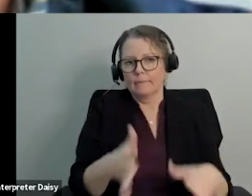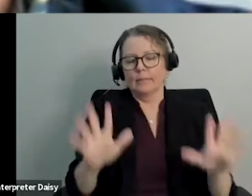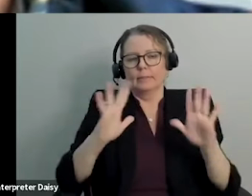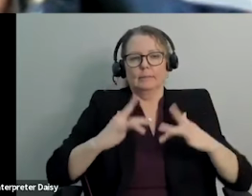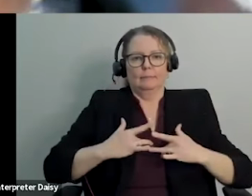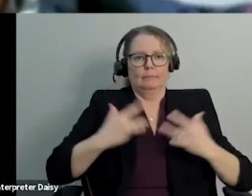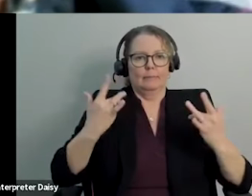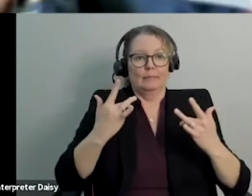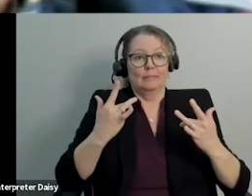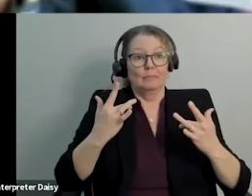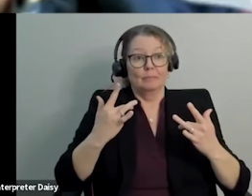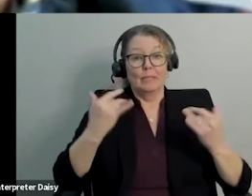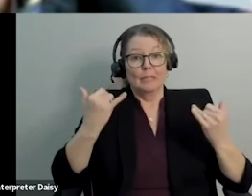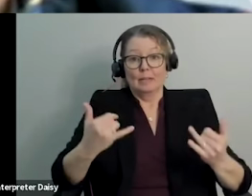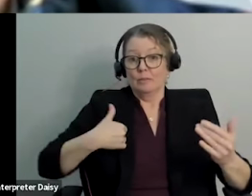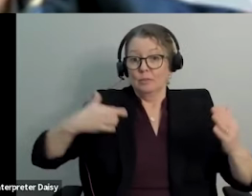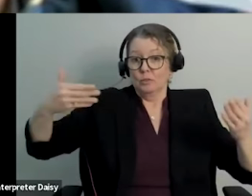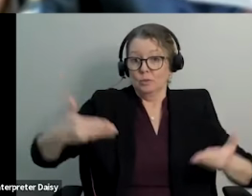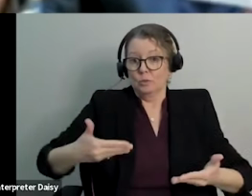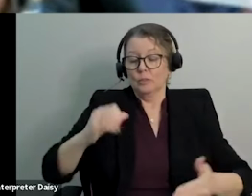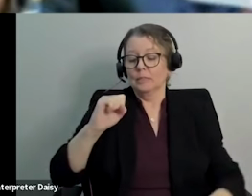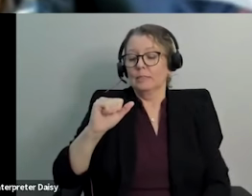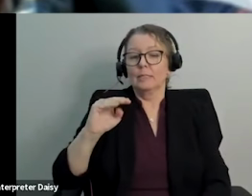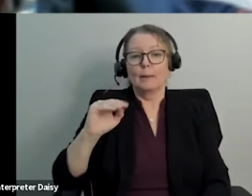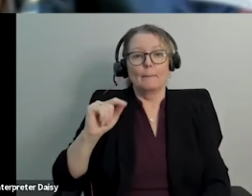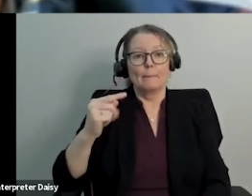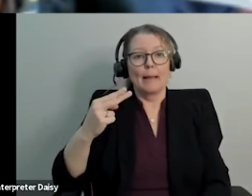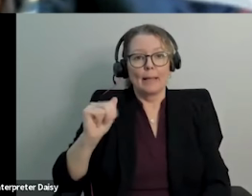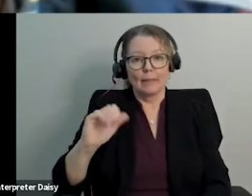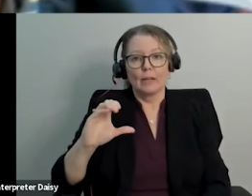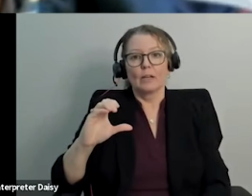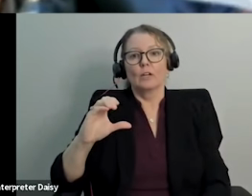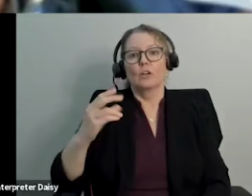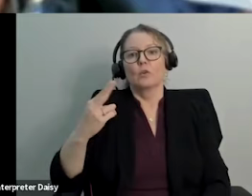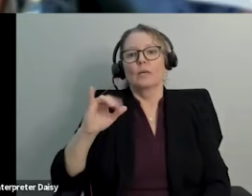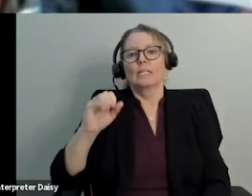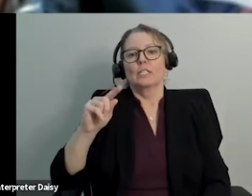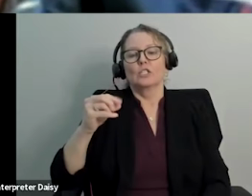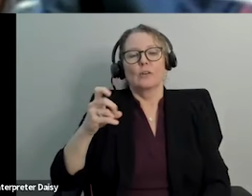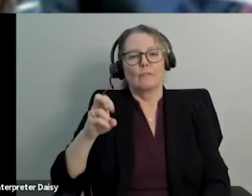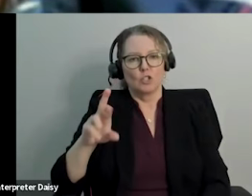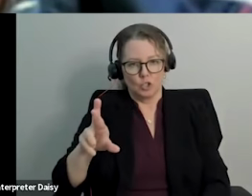It's a pleasure that I introduce Samantha Christopher, product inclusion manager, PayPal,